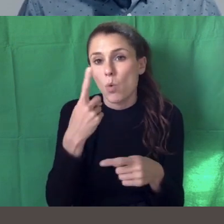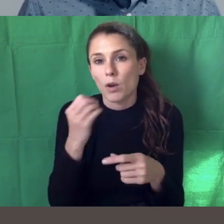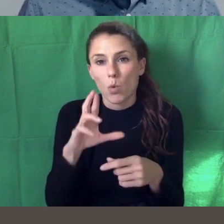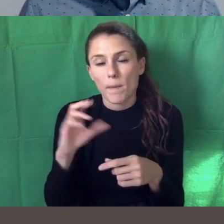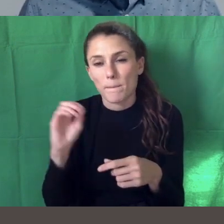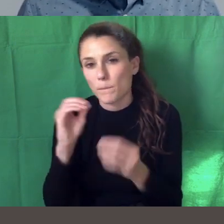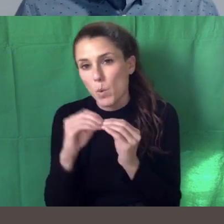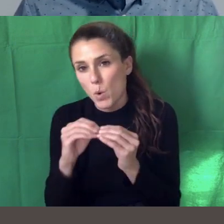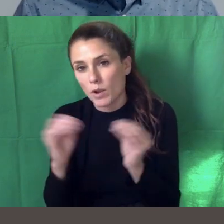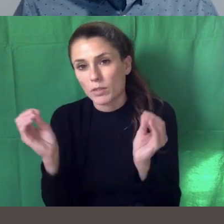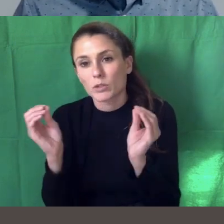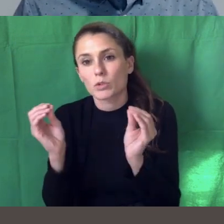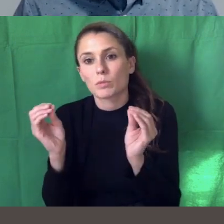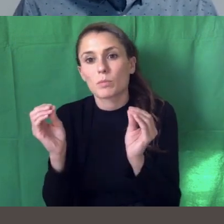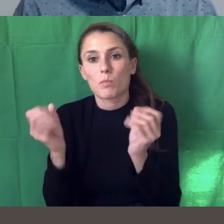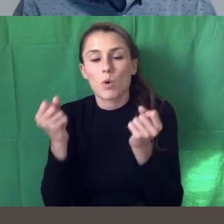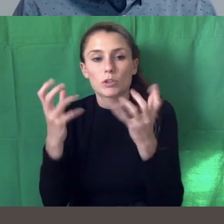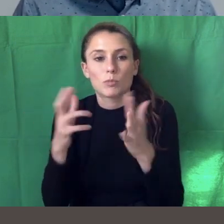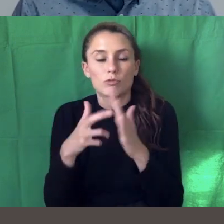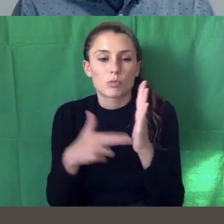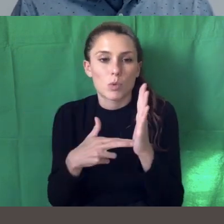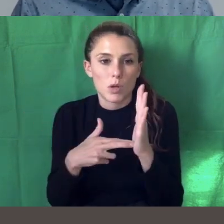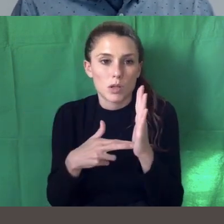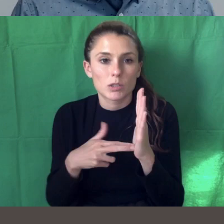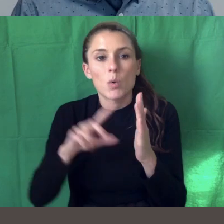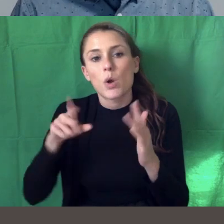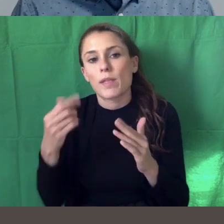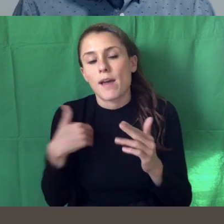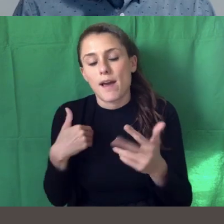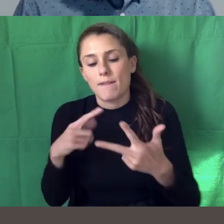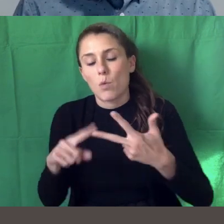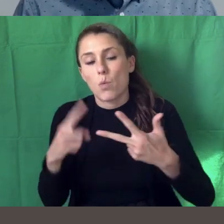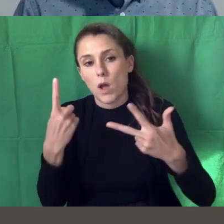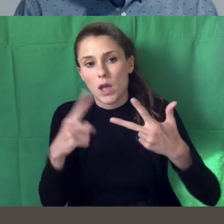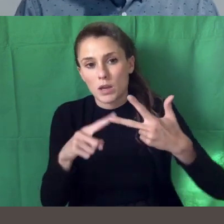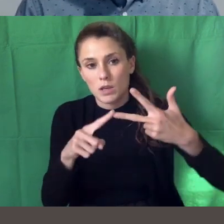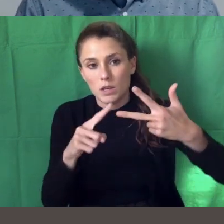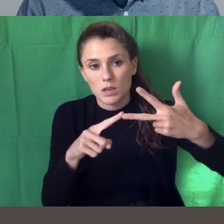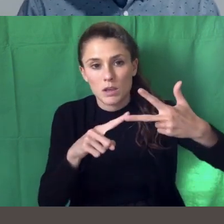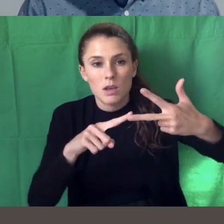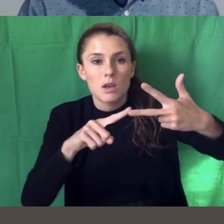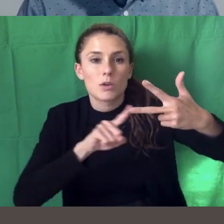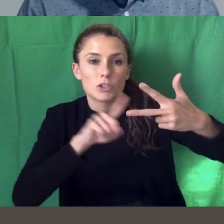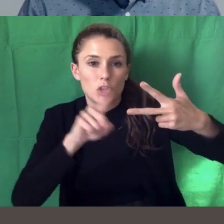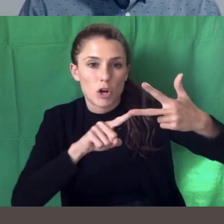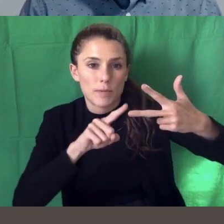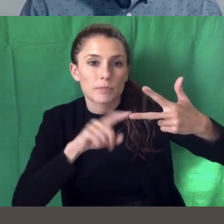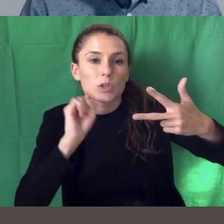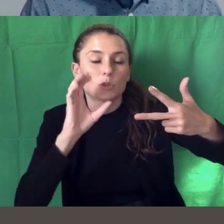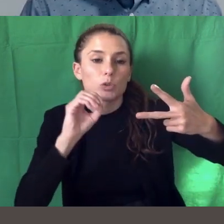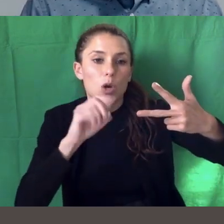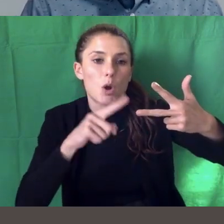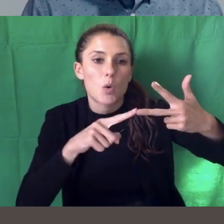there's rules on how they're composed. We only have one expression. So we go from here.